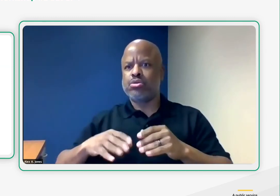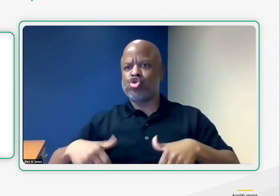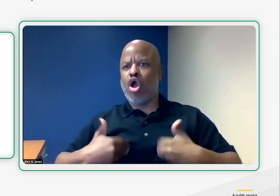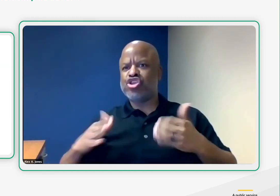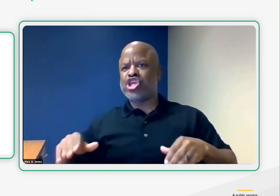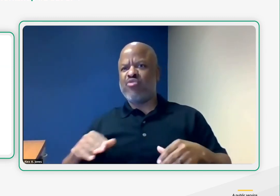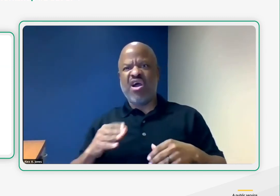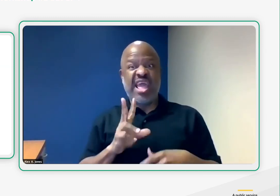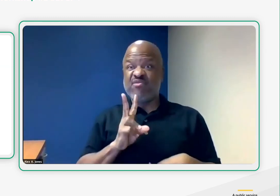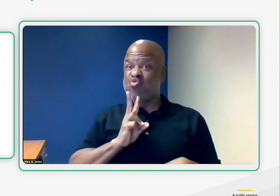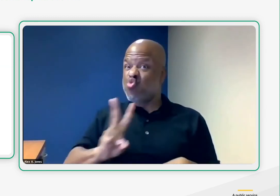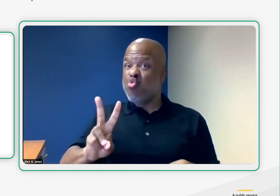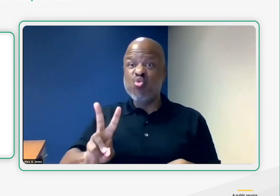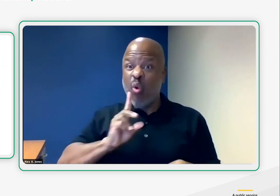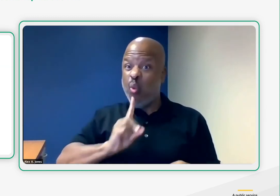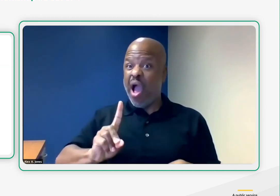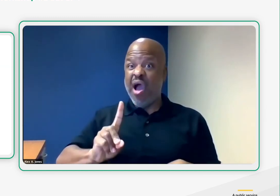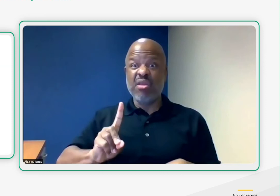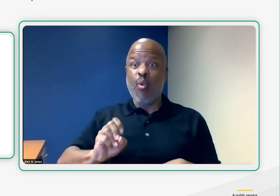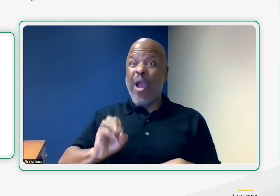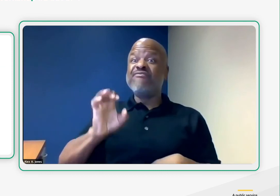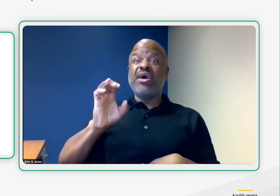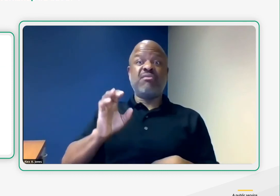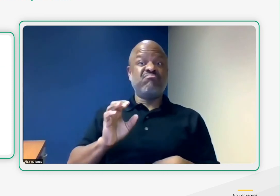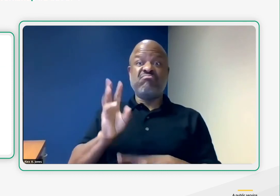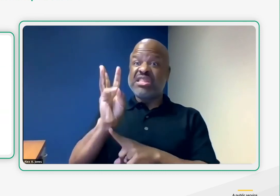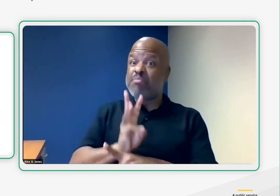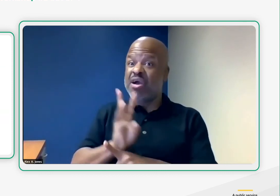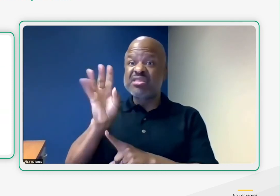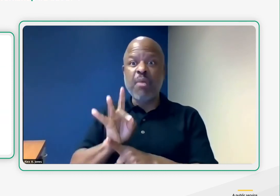you know, when you're looking at kids, starting from age 1, 2, or even really as young as